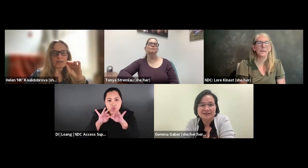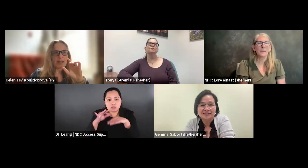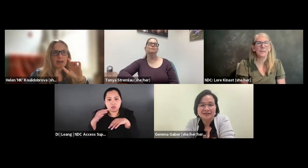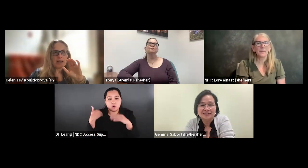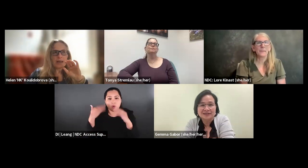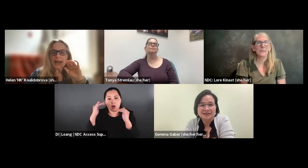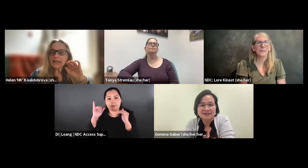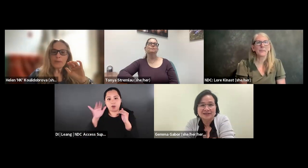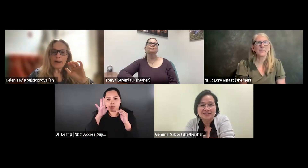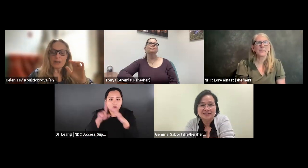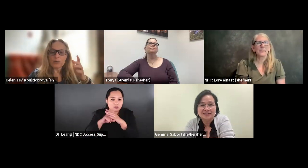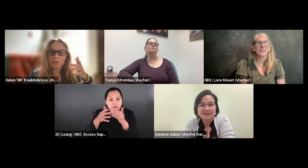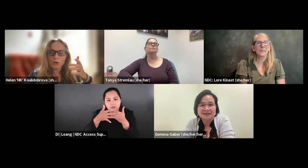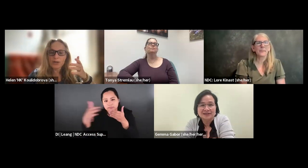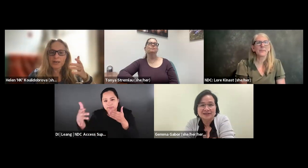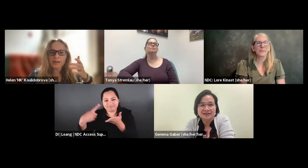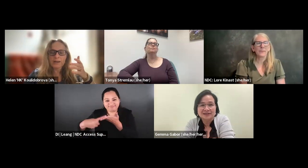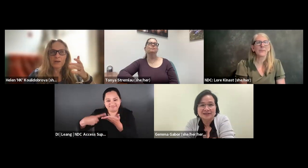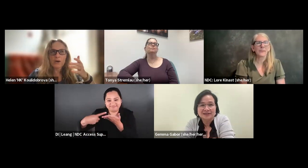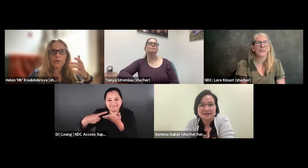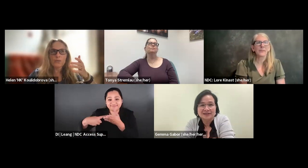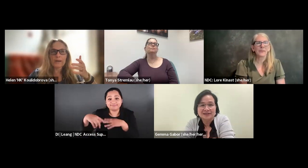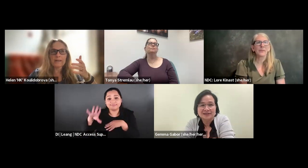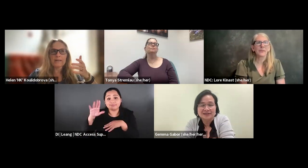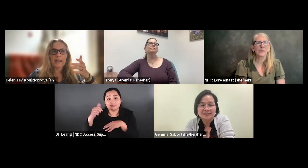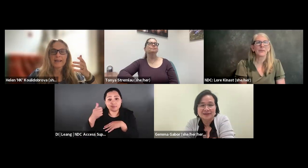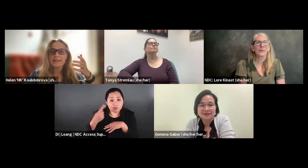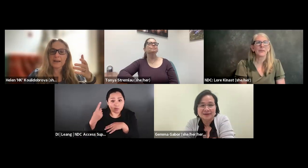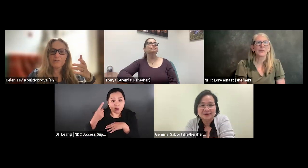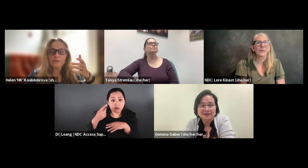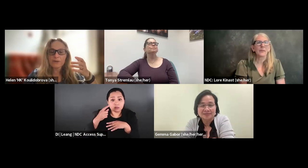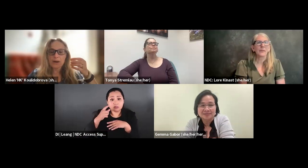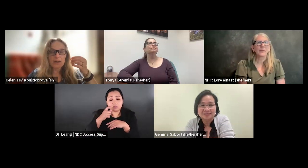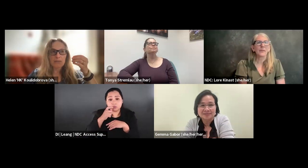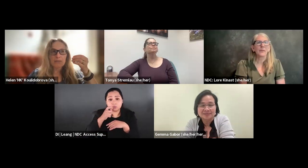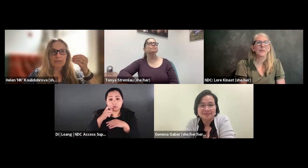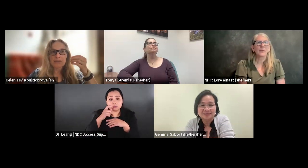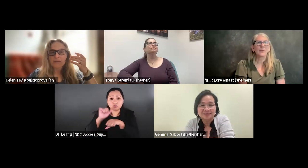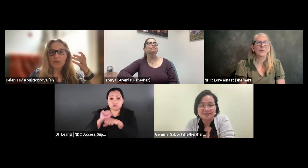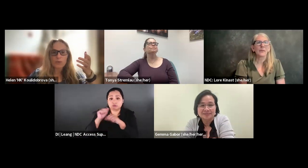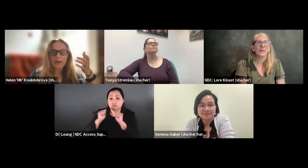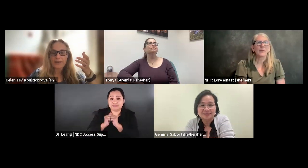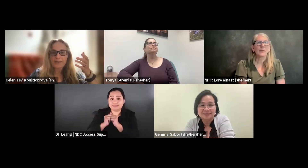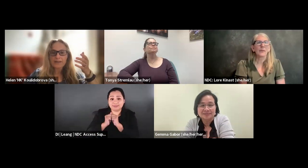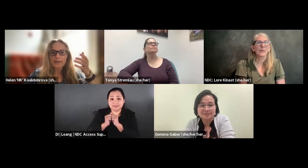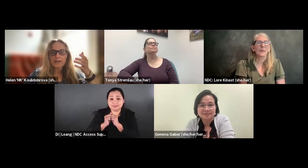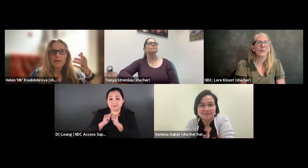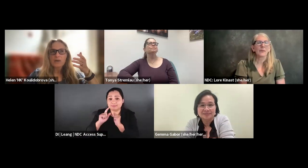is anybody who is working with a deaf student